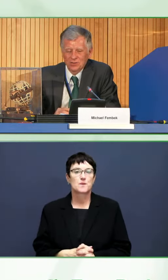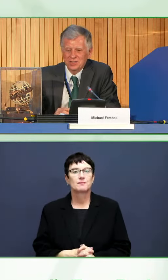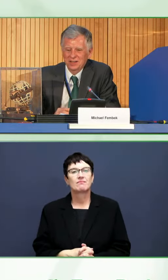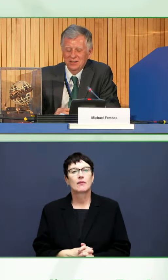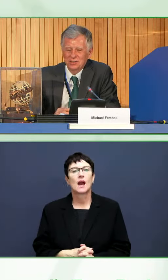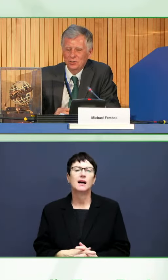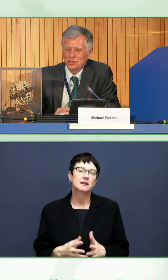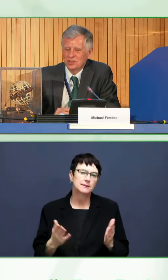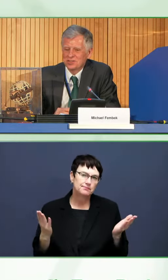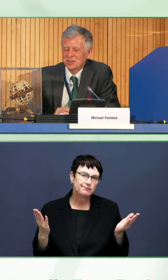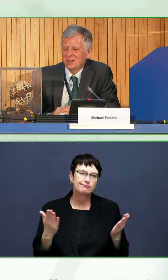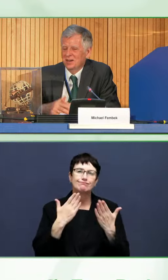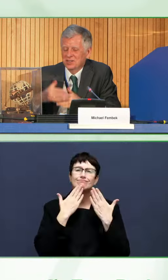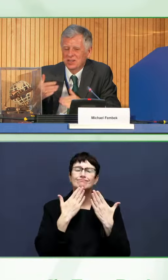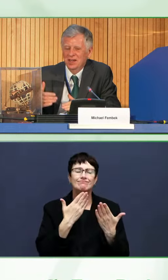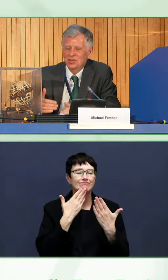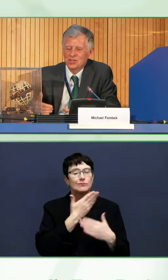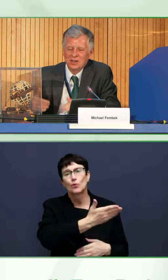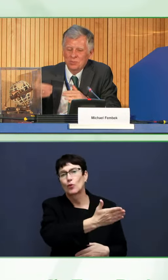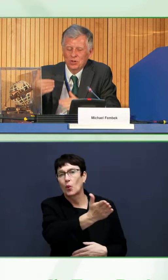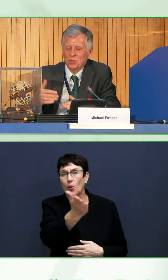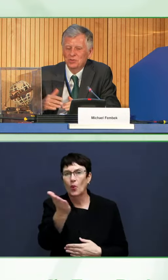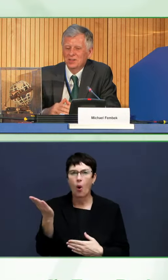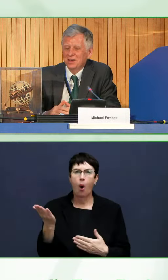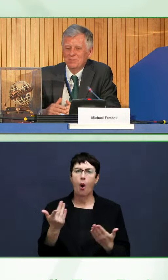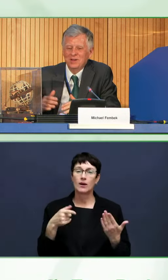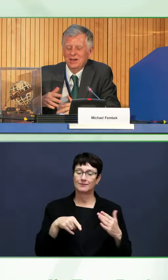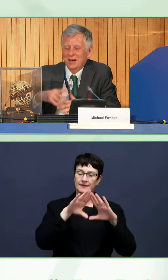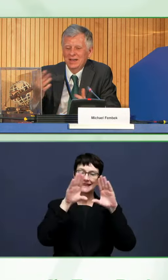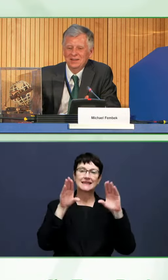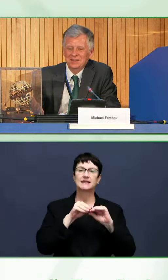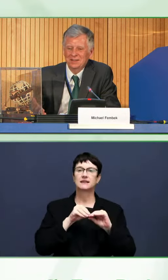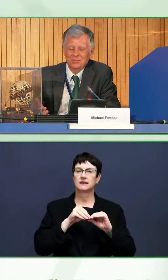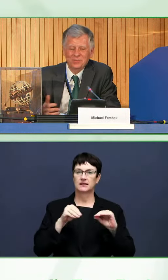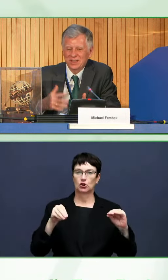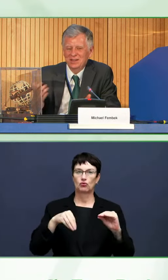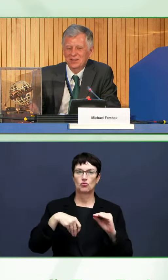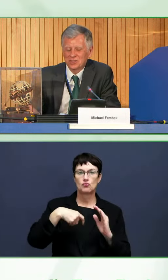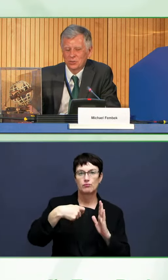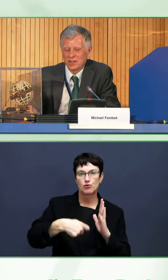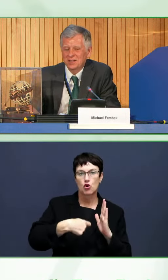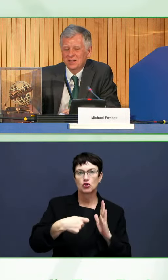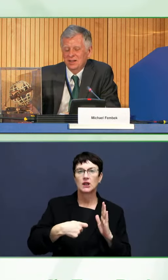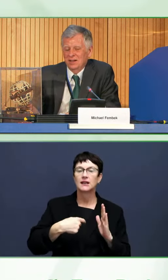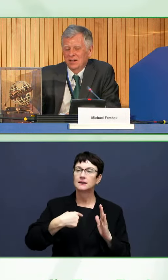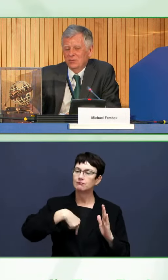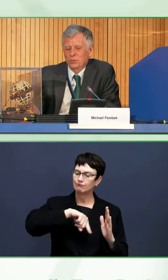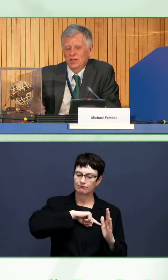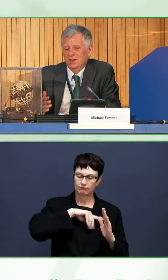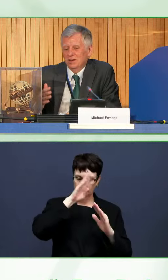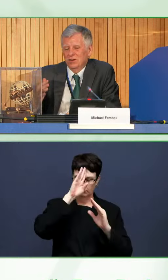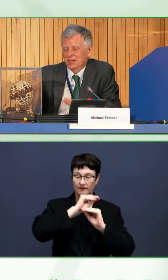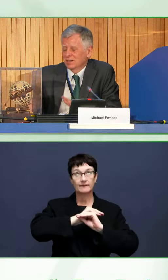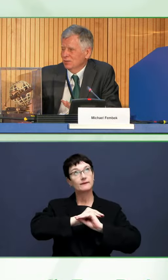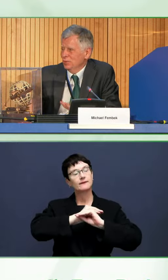outstanding solutions a stage and promoting and highlighting them and telling the story.